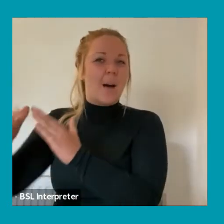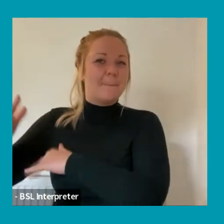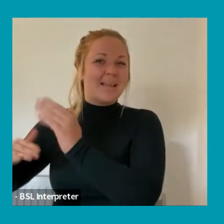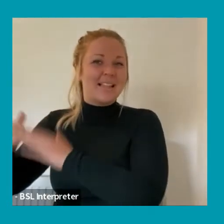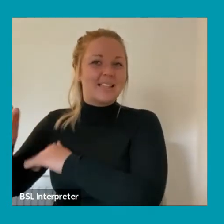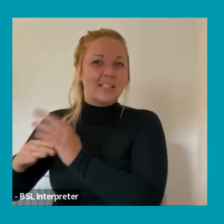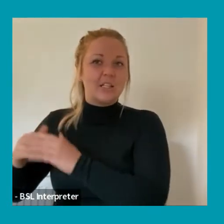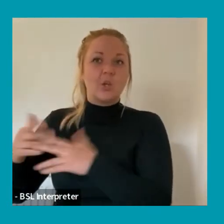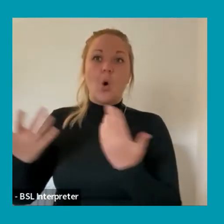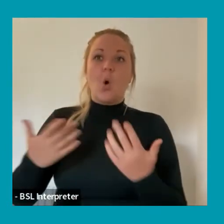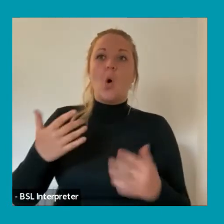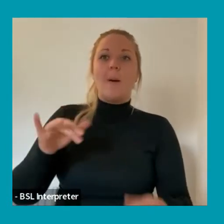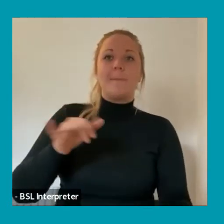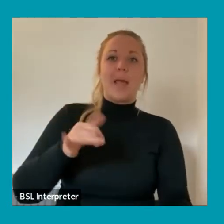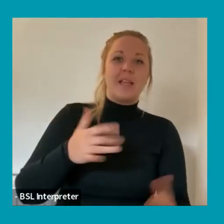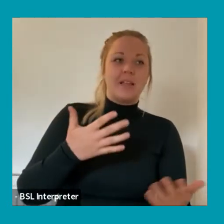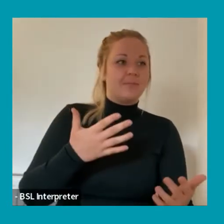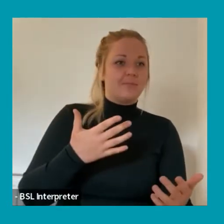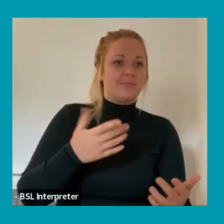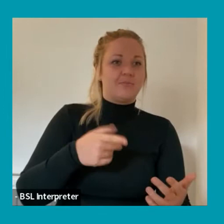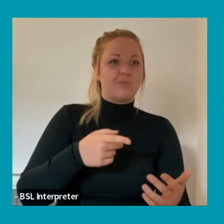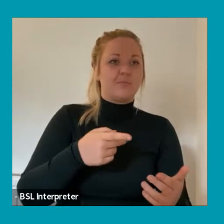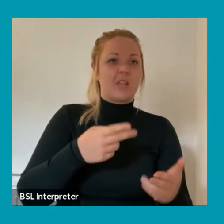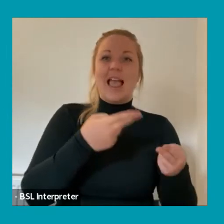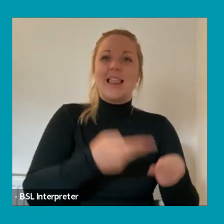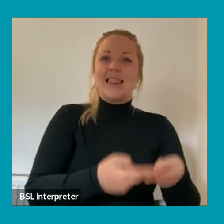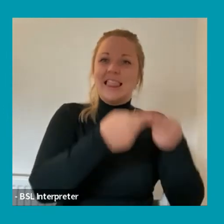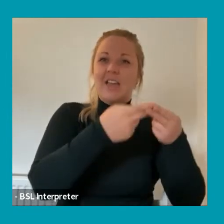you needed to find a member of staff to use to get there.